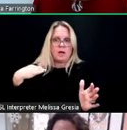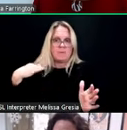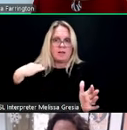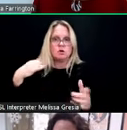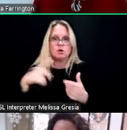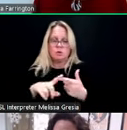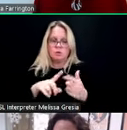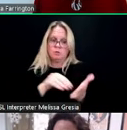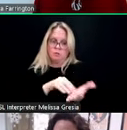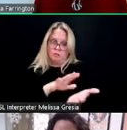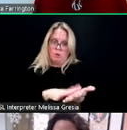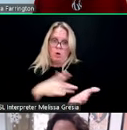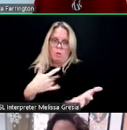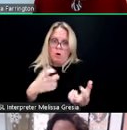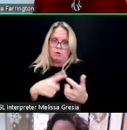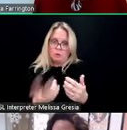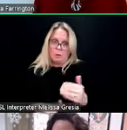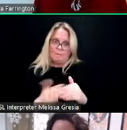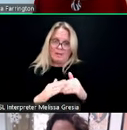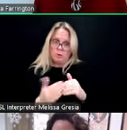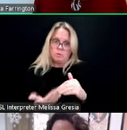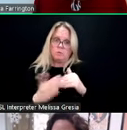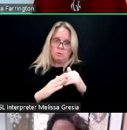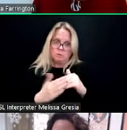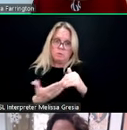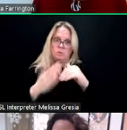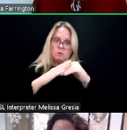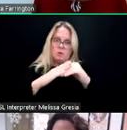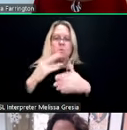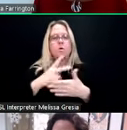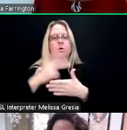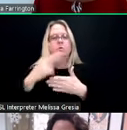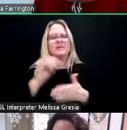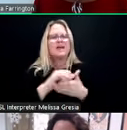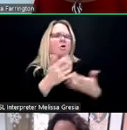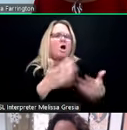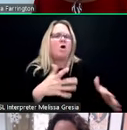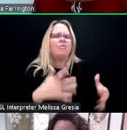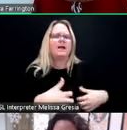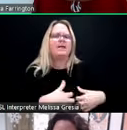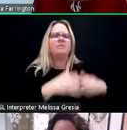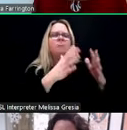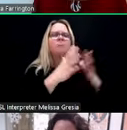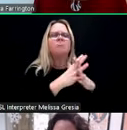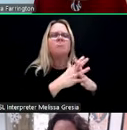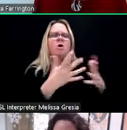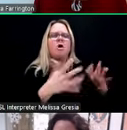that we want to build on programs that are already existing in North Carolina. We feel like we have